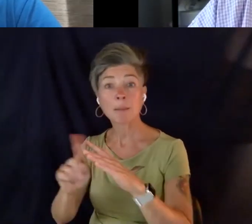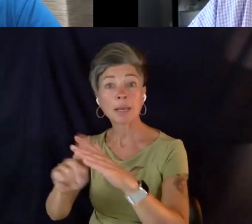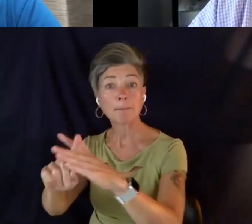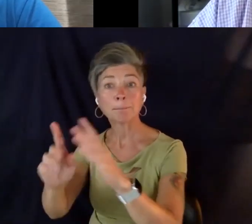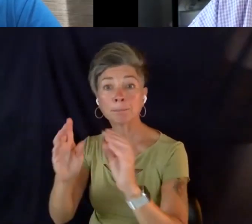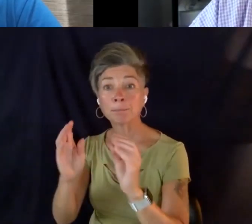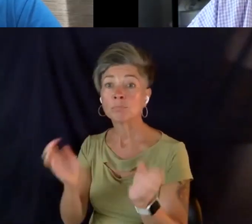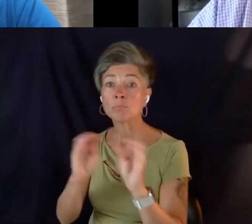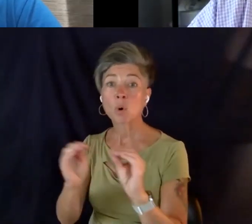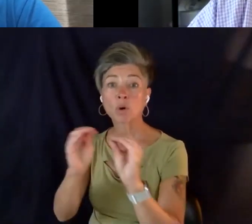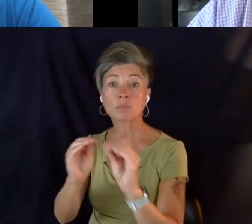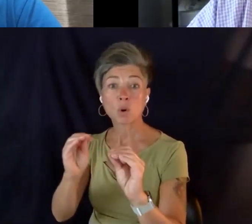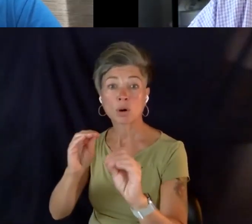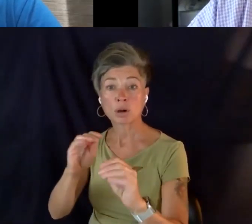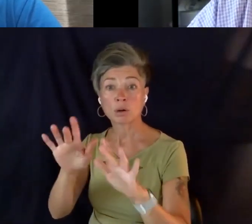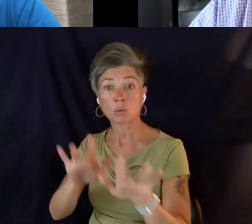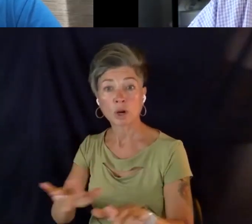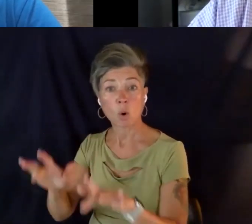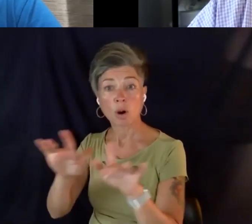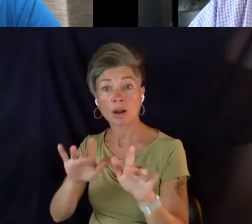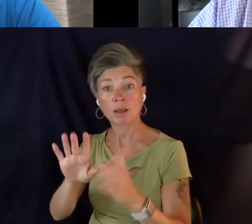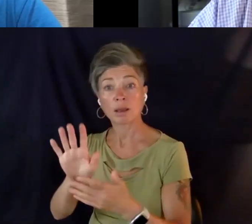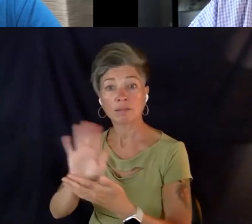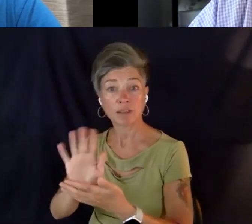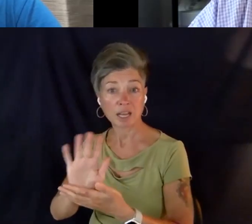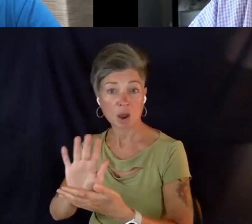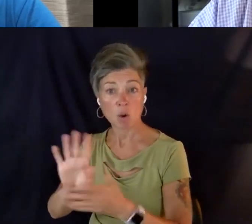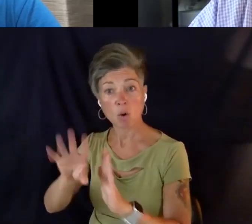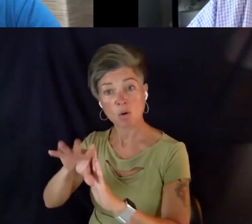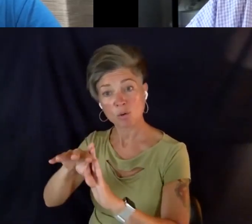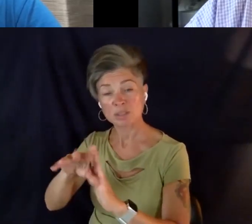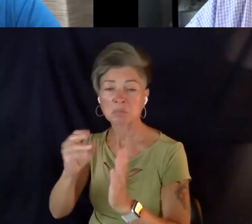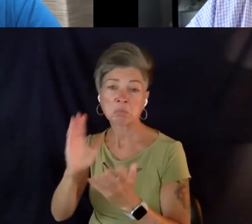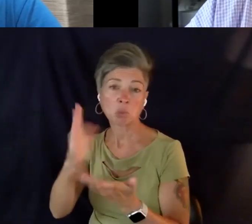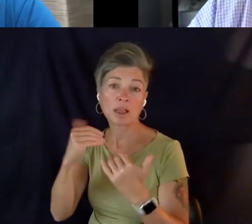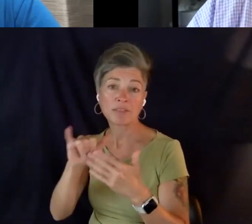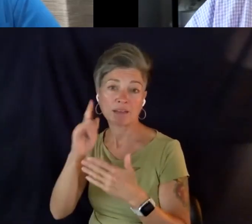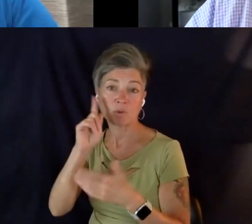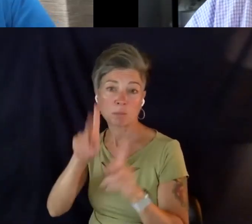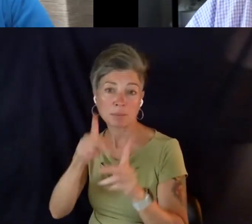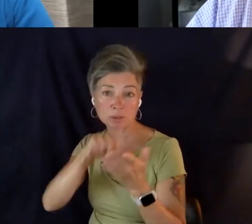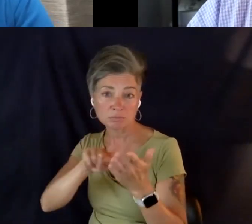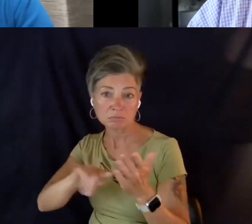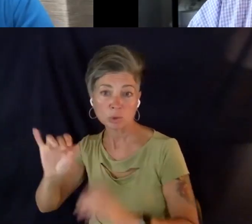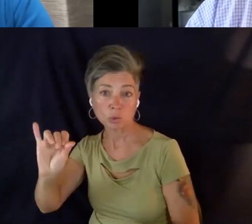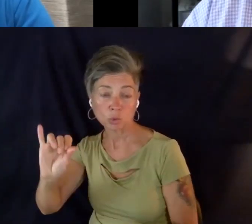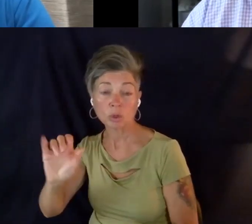so this is recorded now and we'll have that available for folks to check out as well. Again, if you want masks, let us know